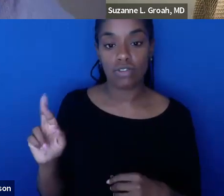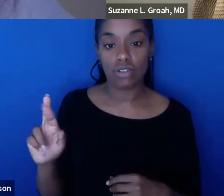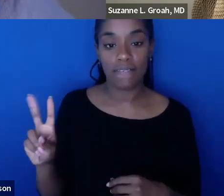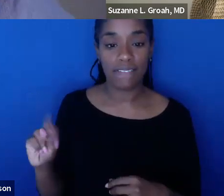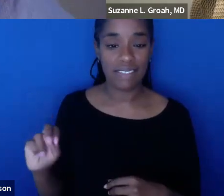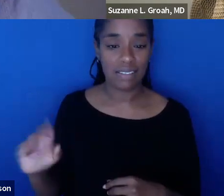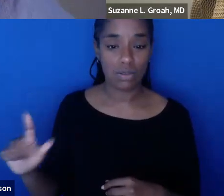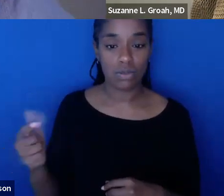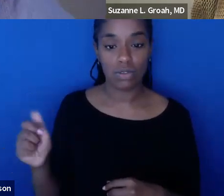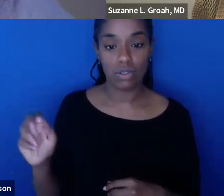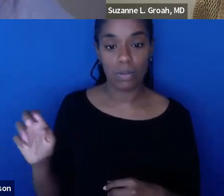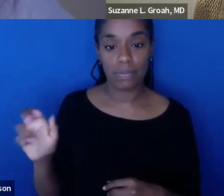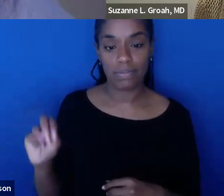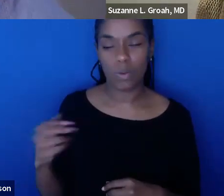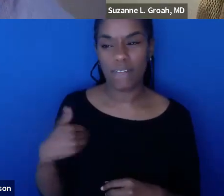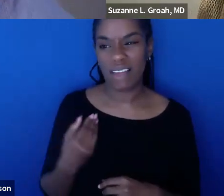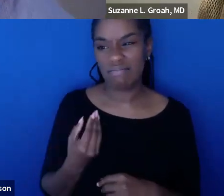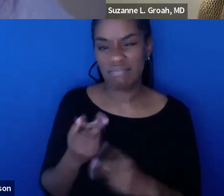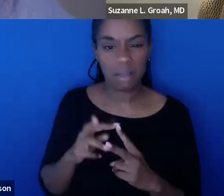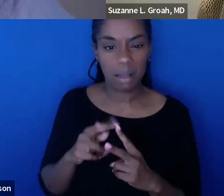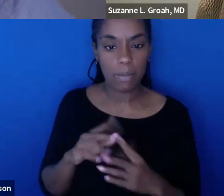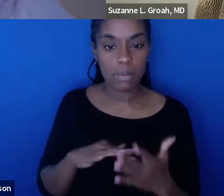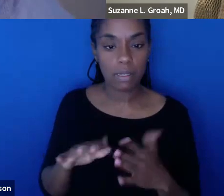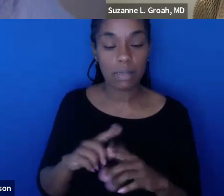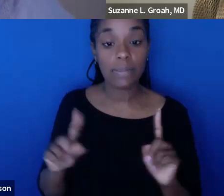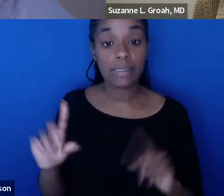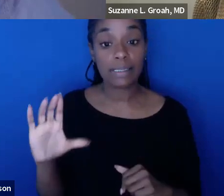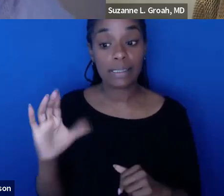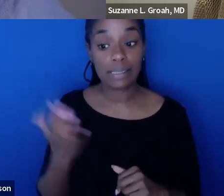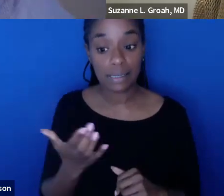There's just been a couple studies, but it appears that it is not